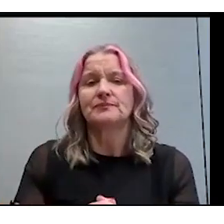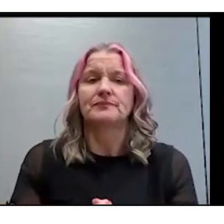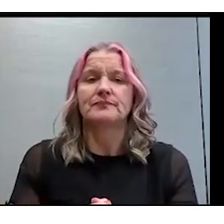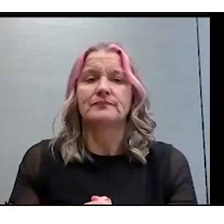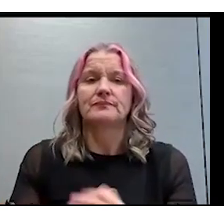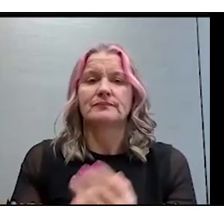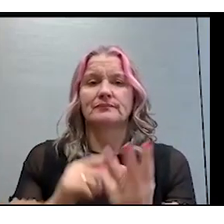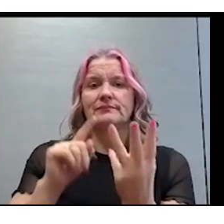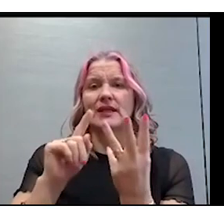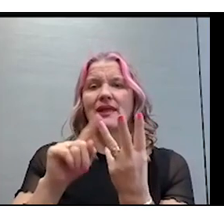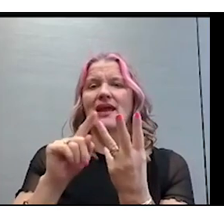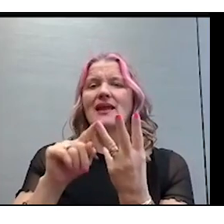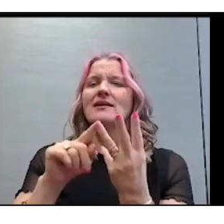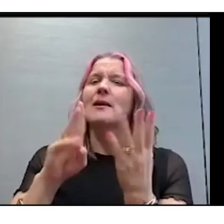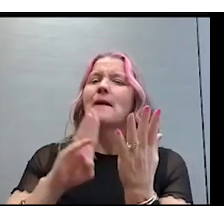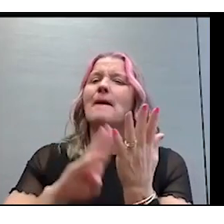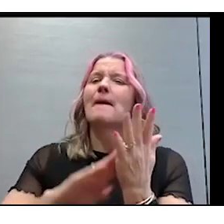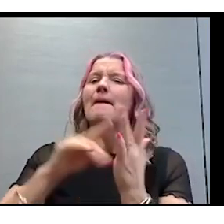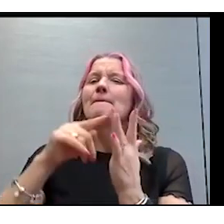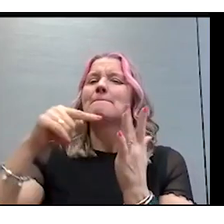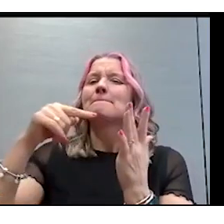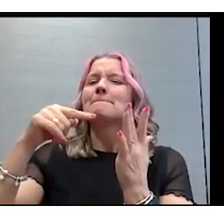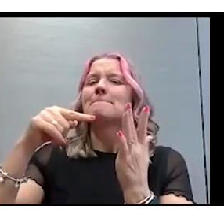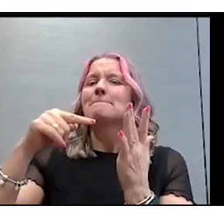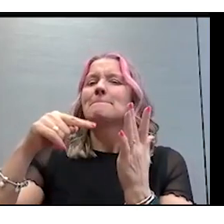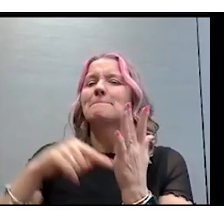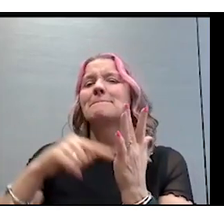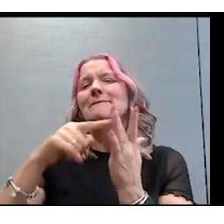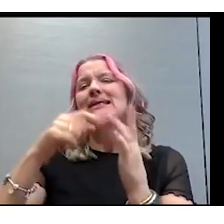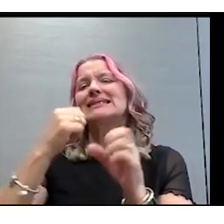Then we need to mitigate, and this is where a lot of the session is going to.